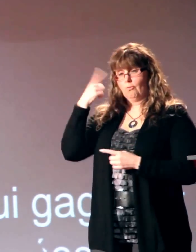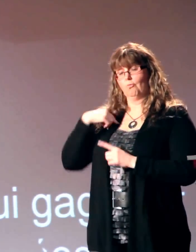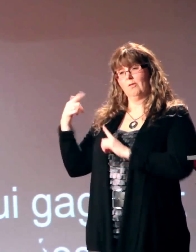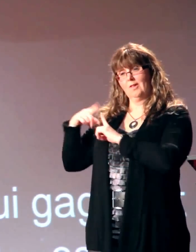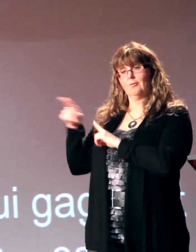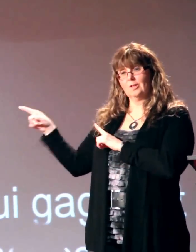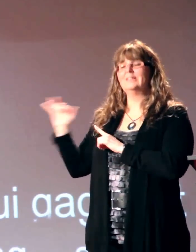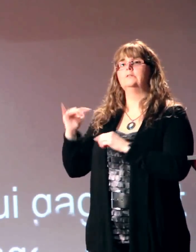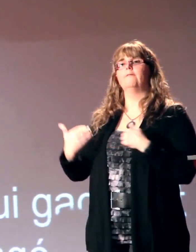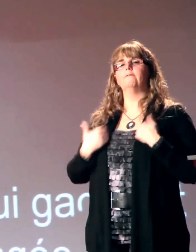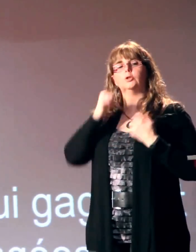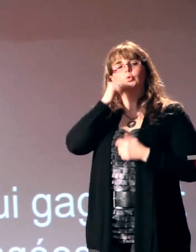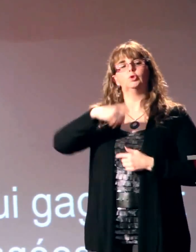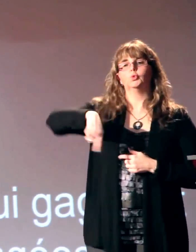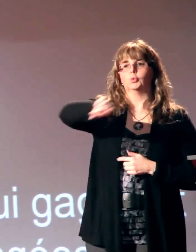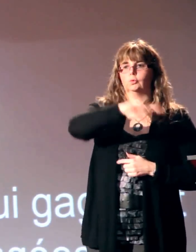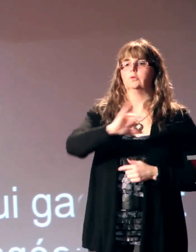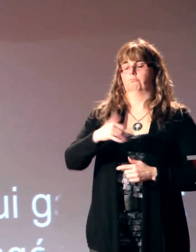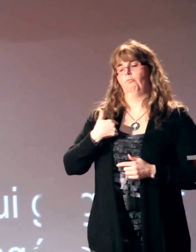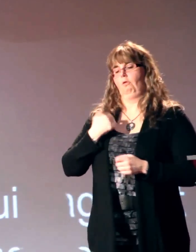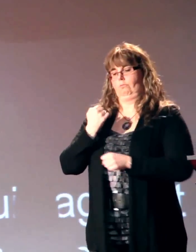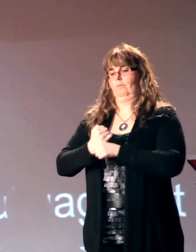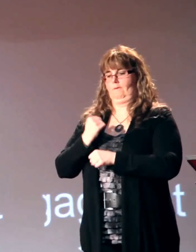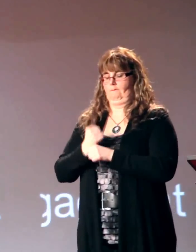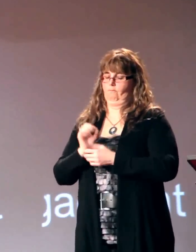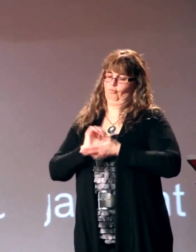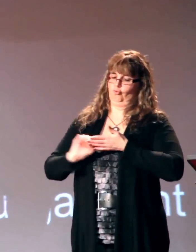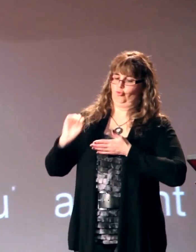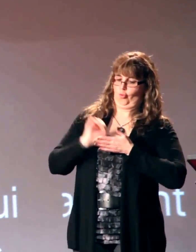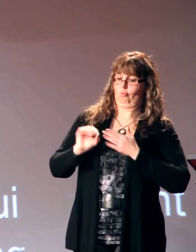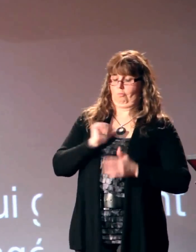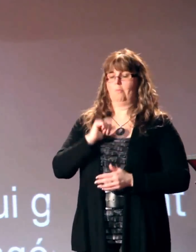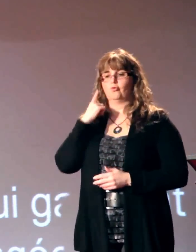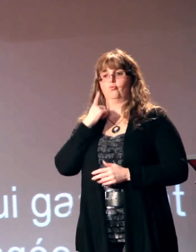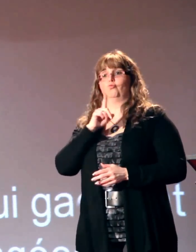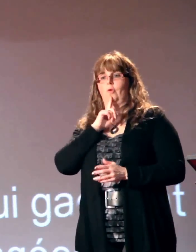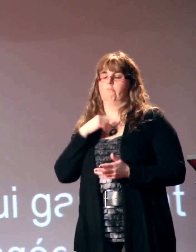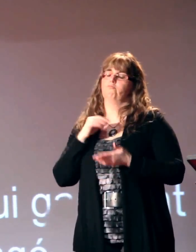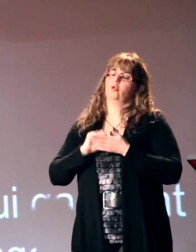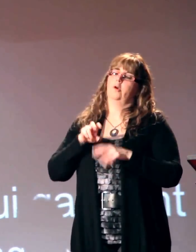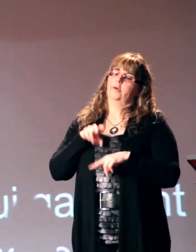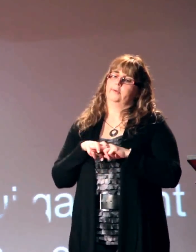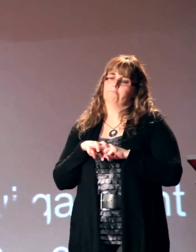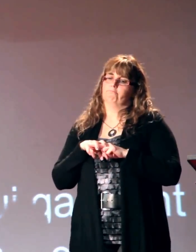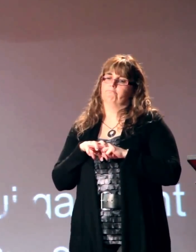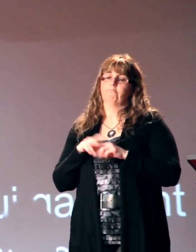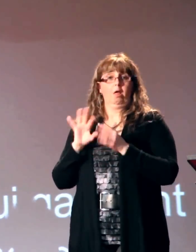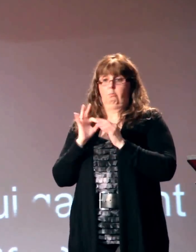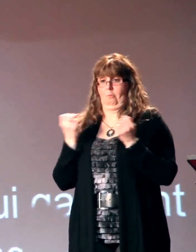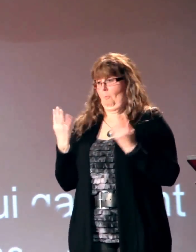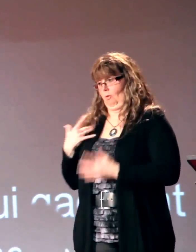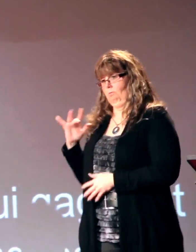Imagine being a hearing or speech impaired person sitting at your desk... ...with no access to an interpreter's service.